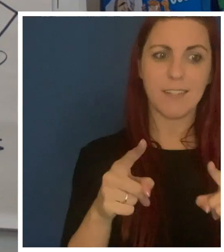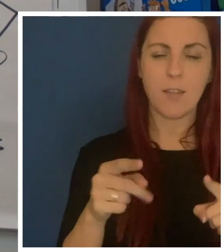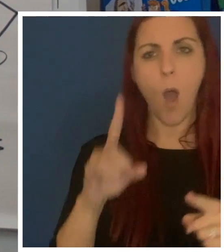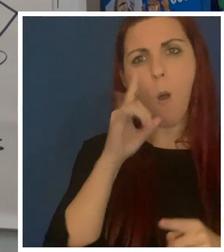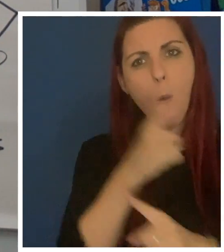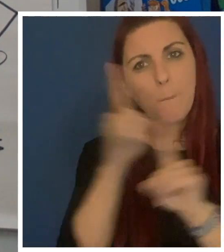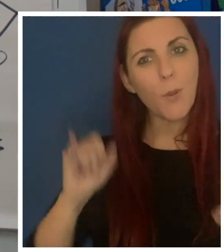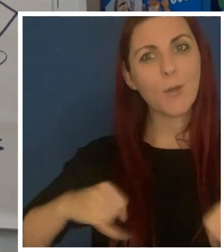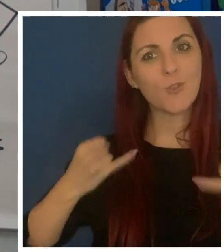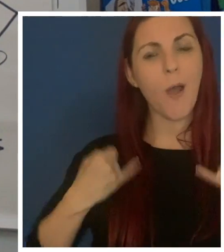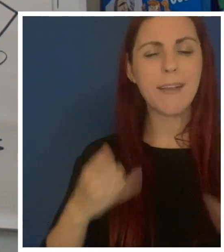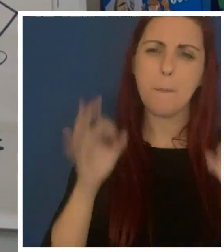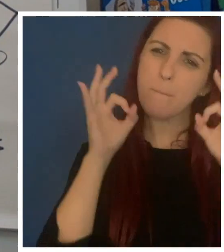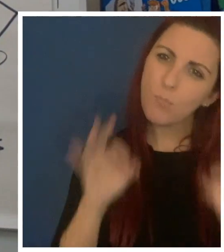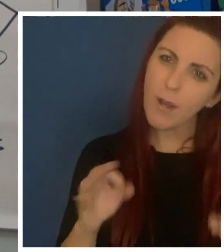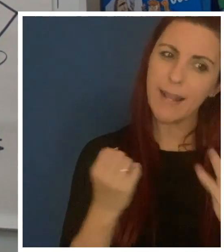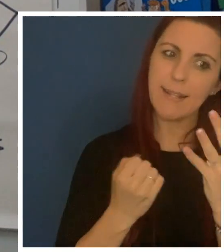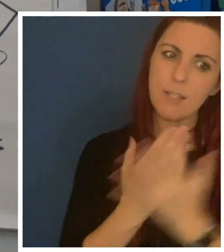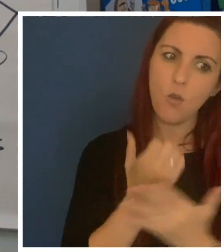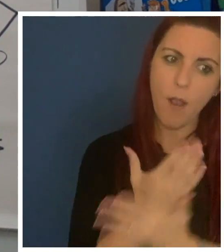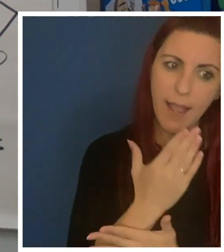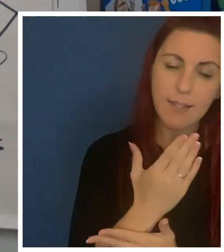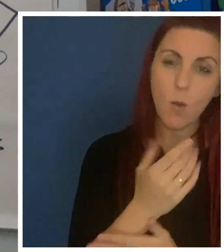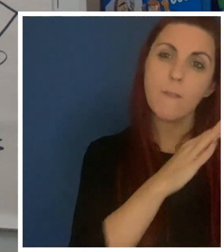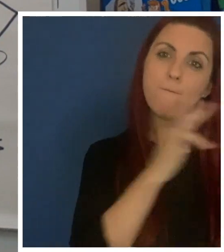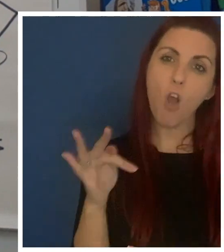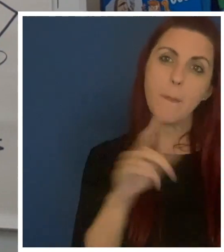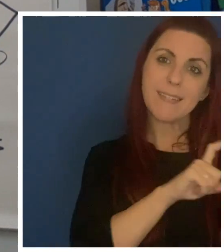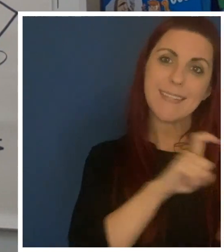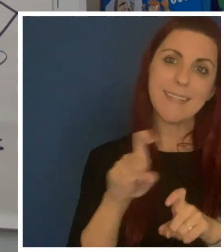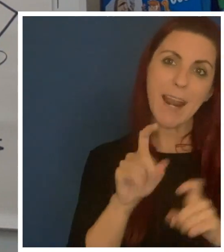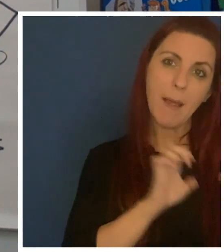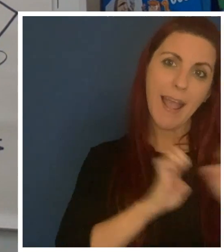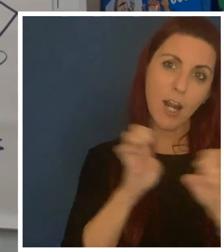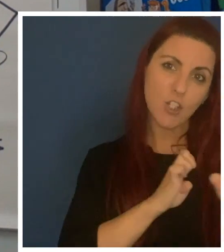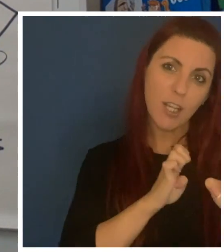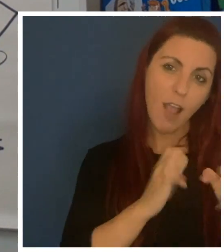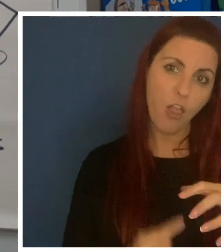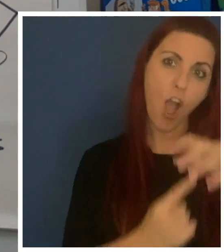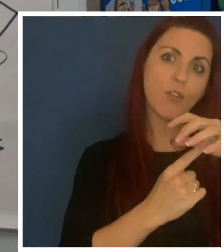it, it's a brilliant story and it's from Sustainable Energy Authority of Ireland